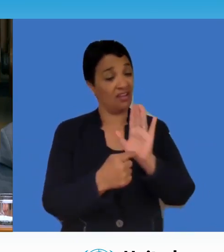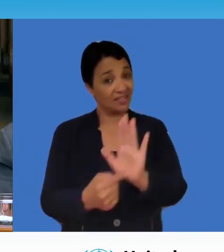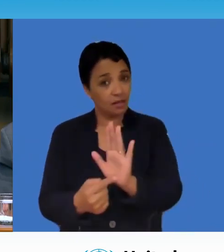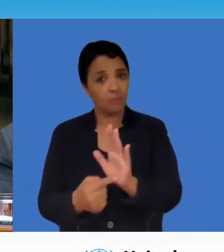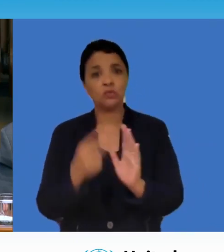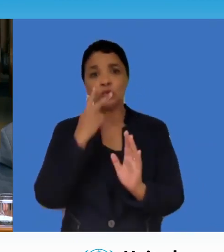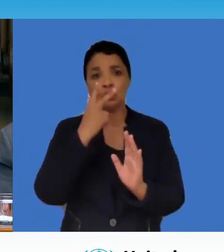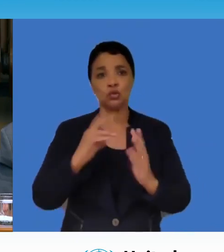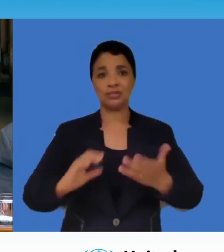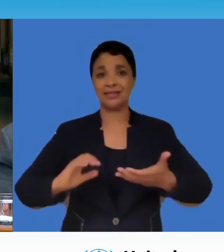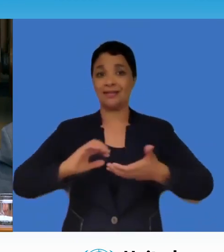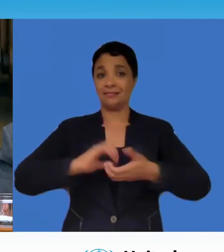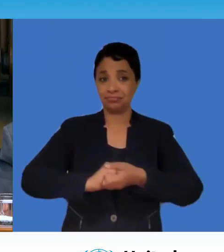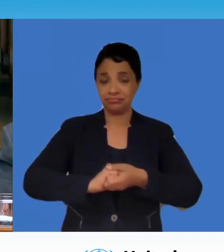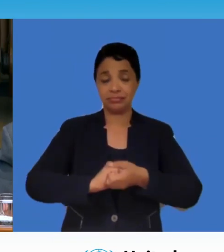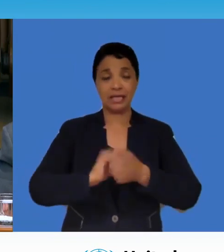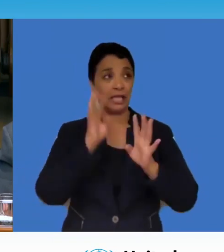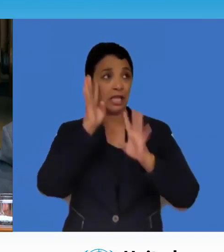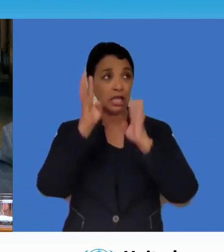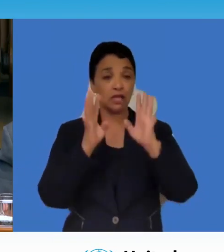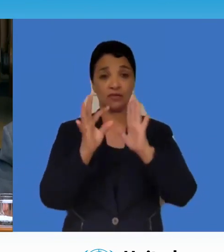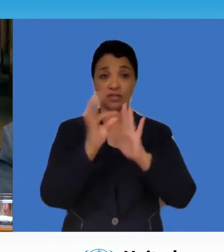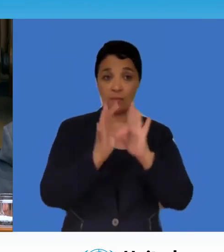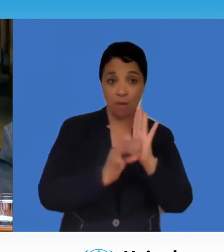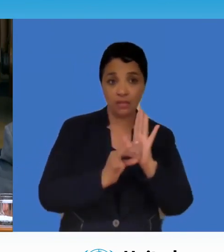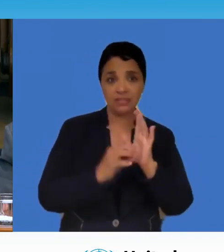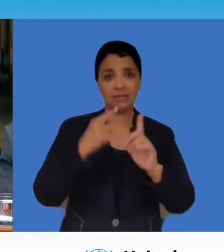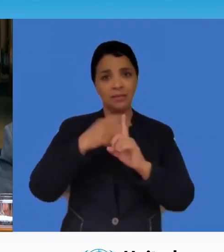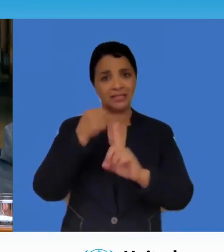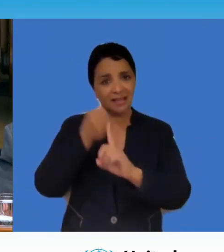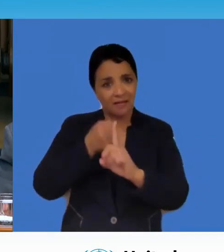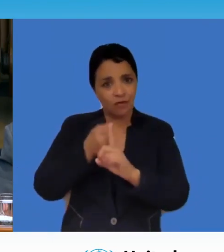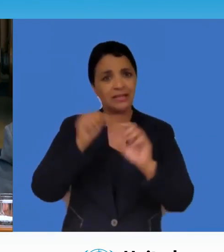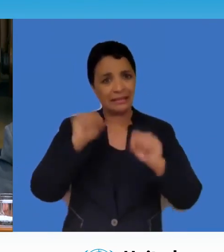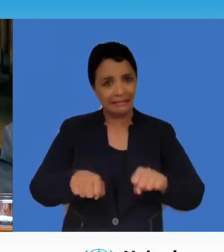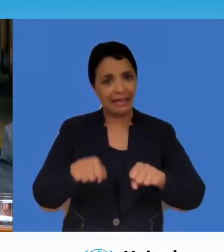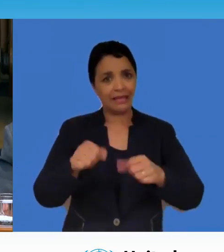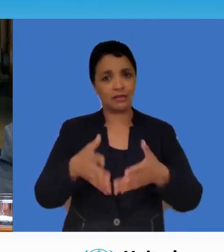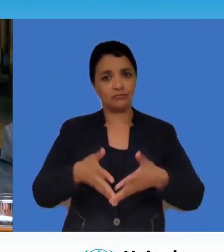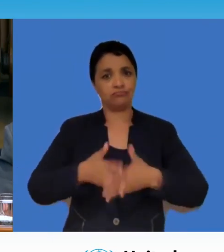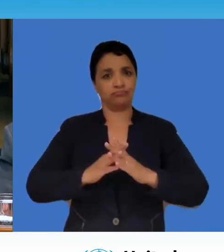on on how uh collaboration innovating policies and persistent advocacy can create inclusive